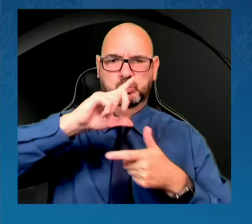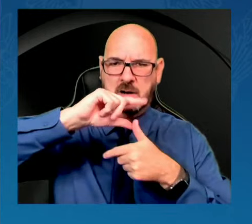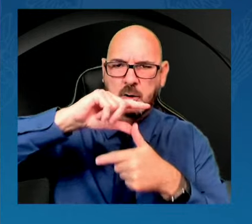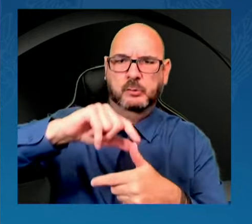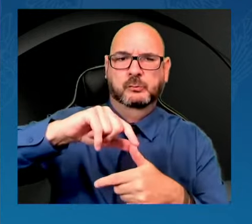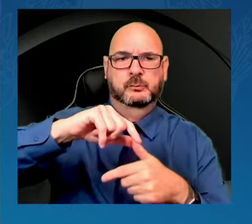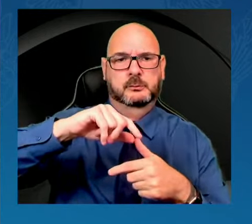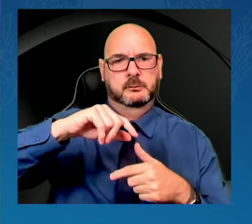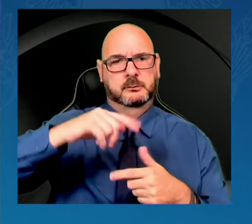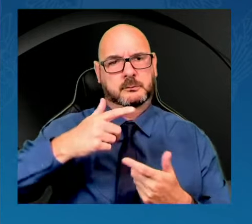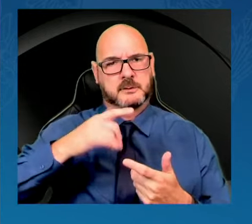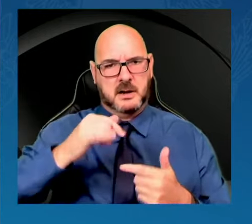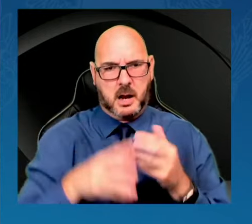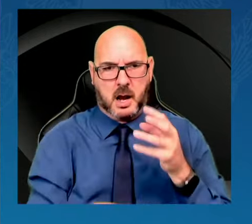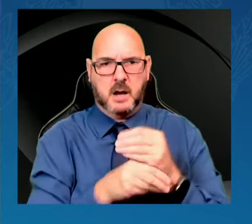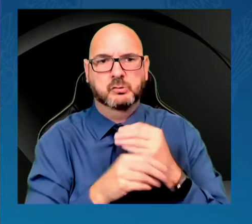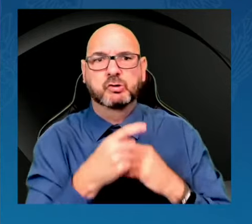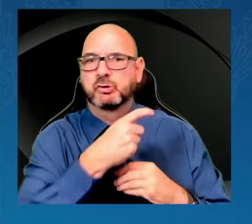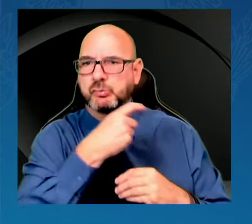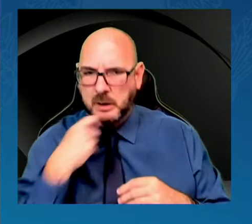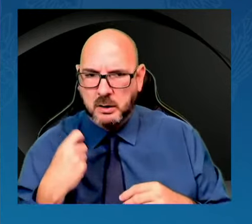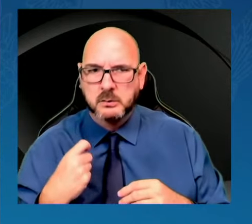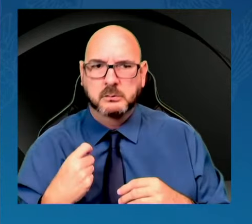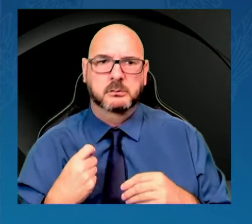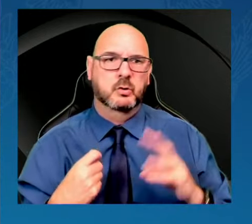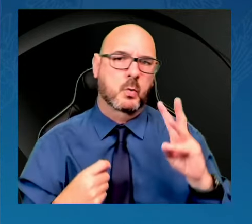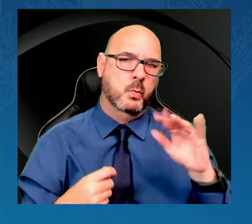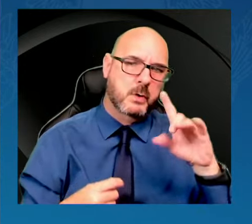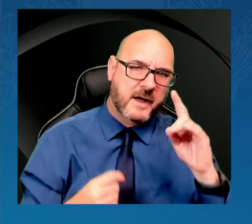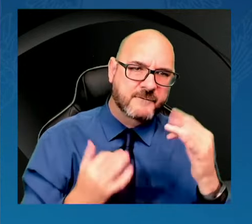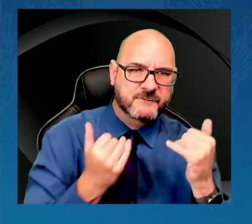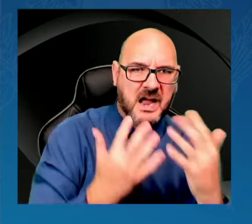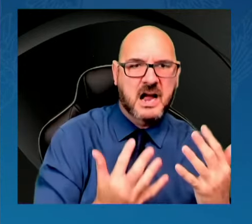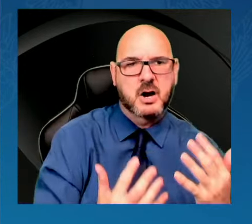and bringing to bear a perspective from Western states